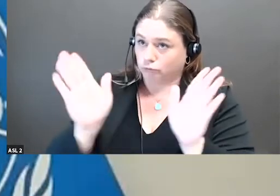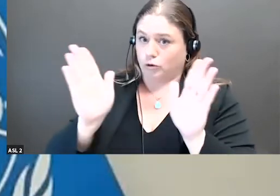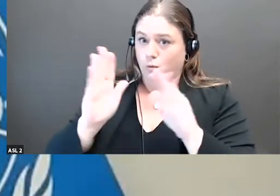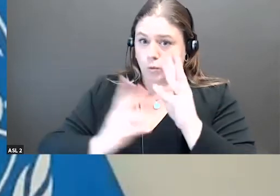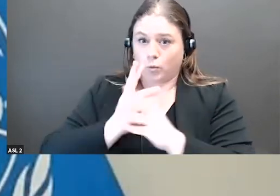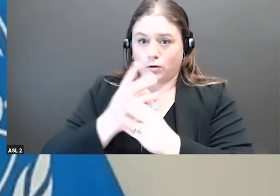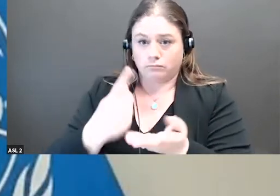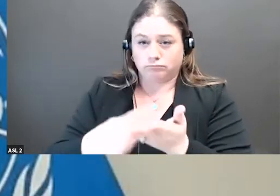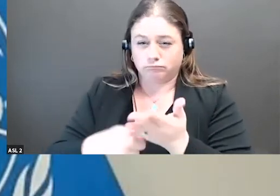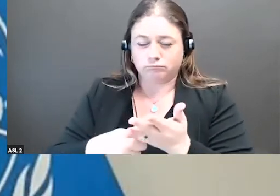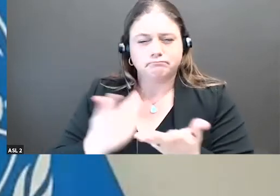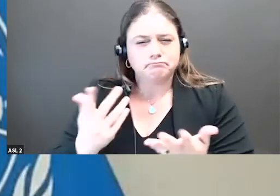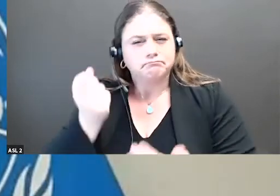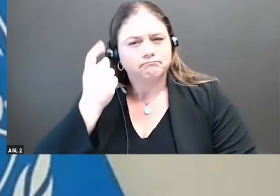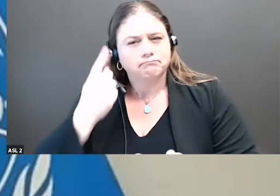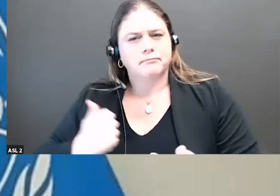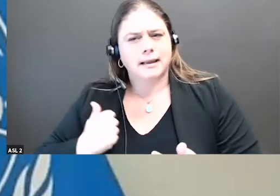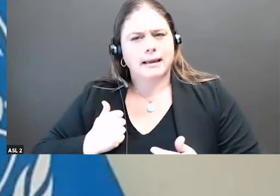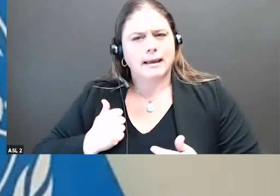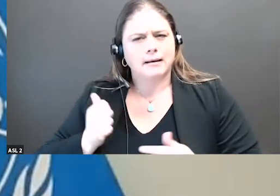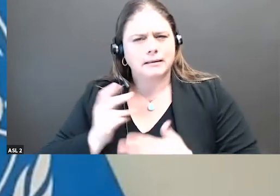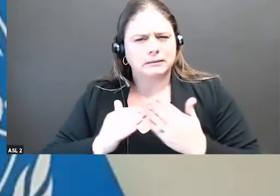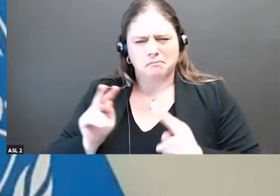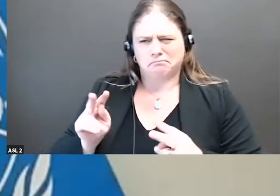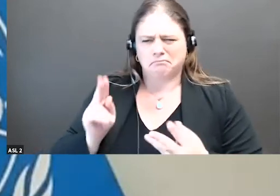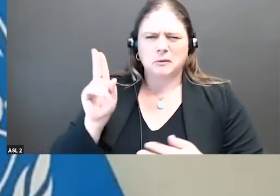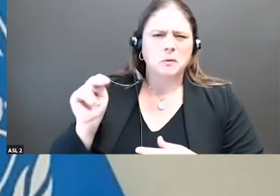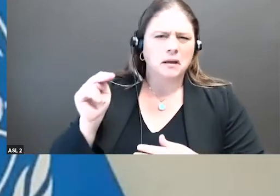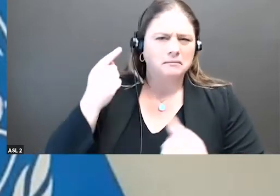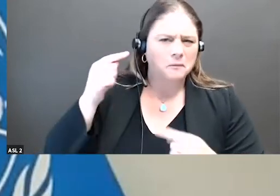are cynical about the role and value of the UN and even of conventions and other initiatives.